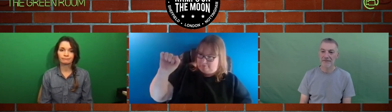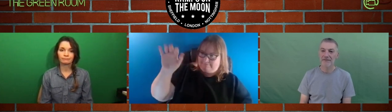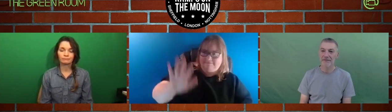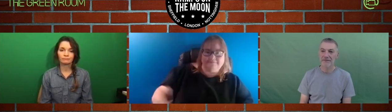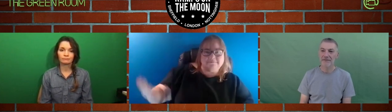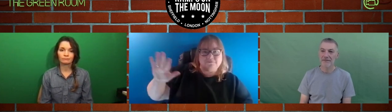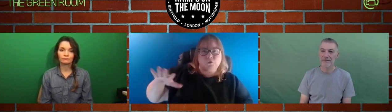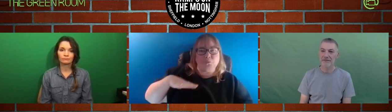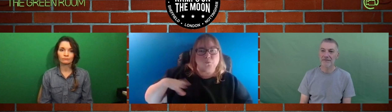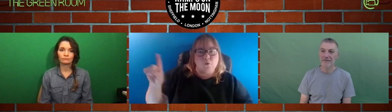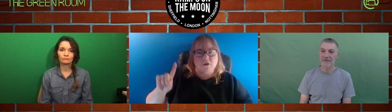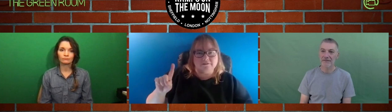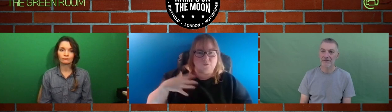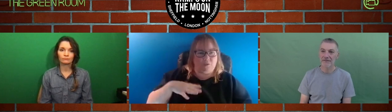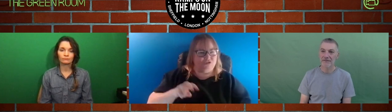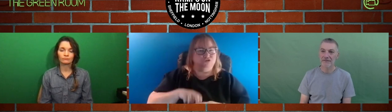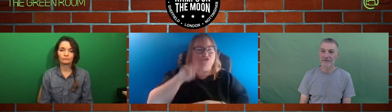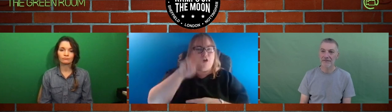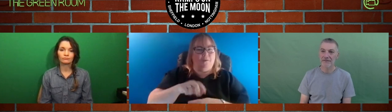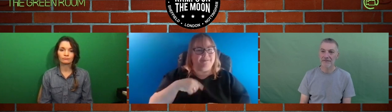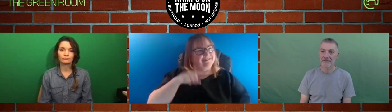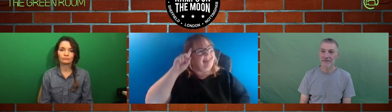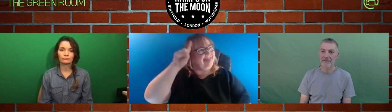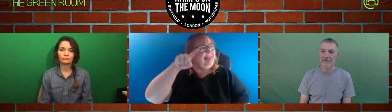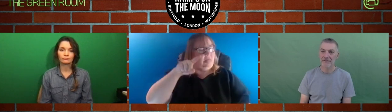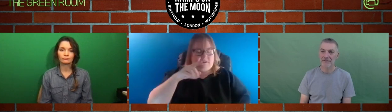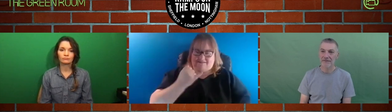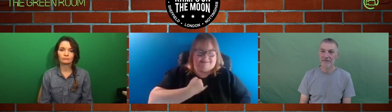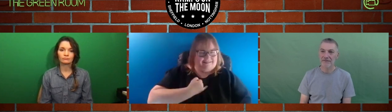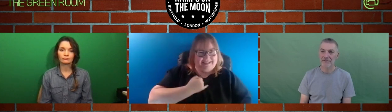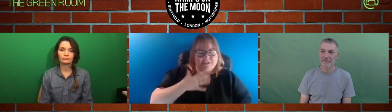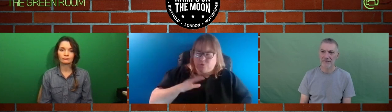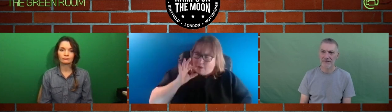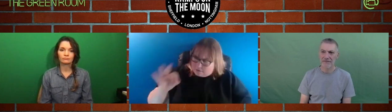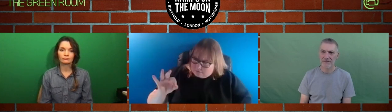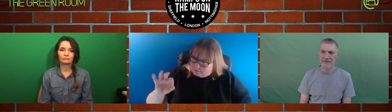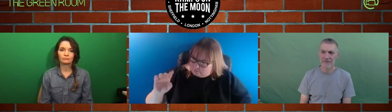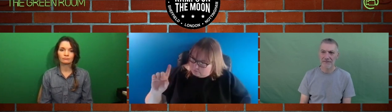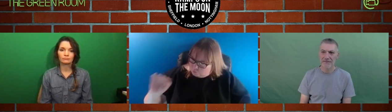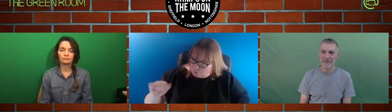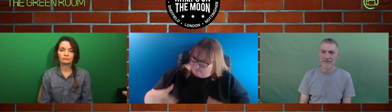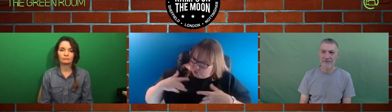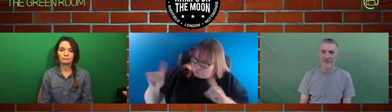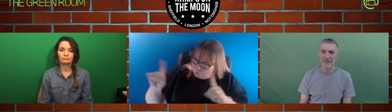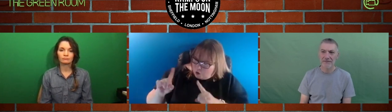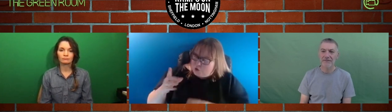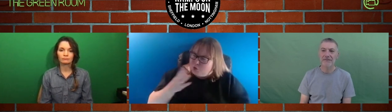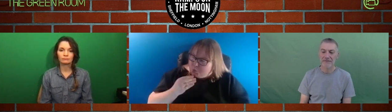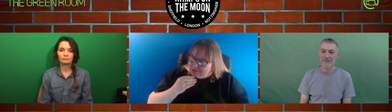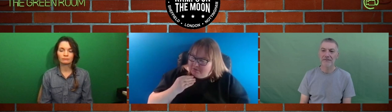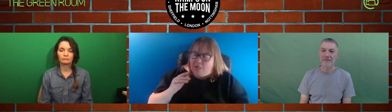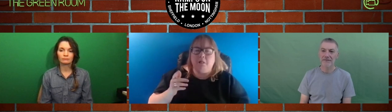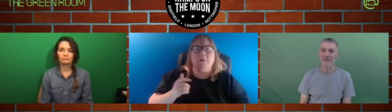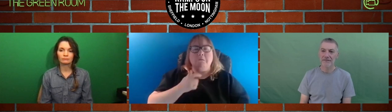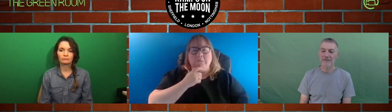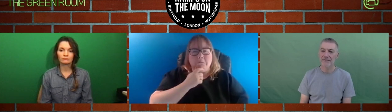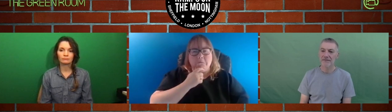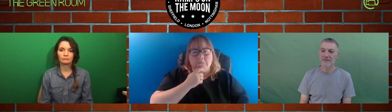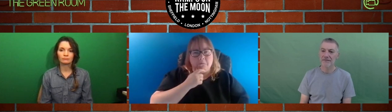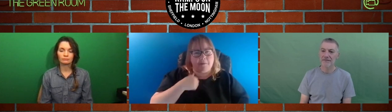what would be useful? What would not be useful? There was one thing I thought would have been useful on tour which was for